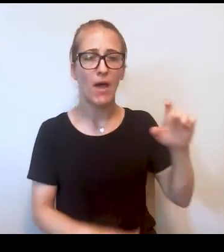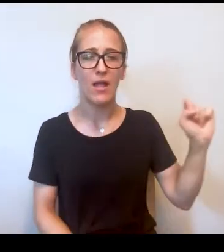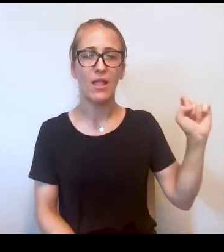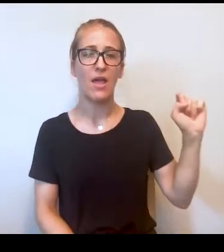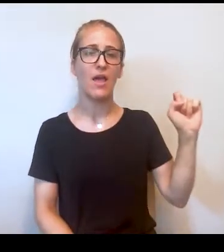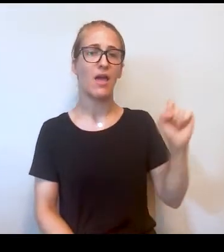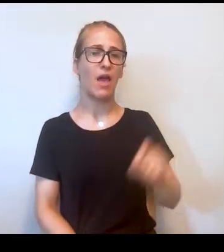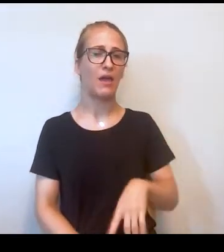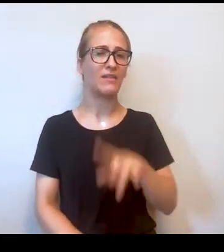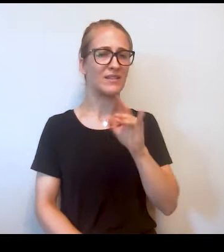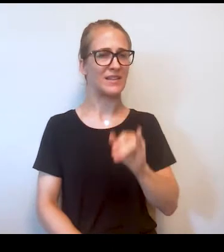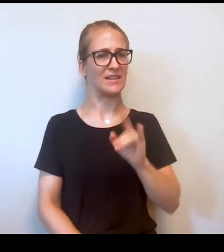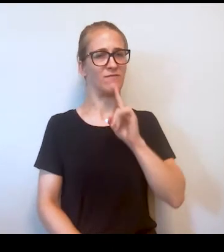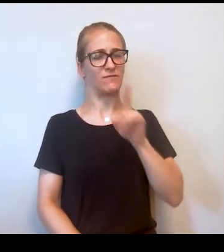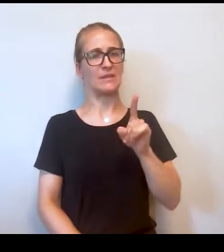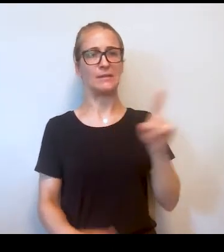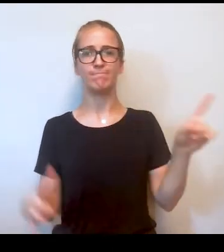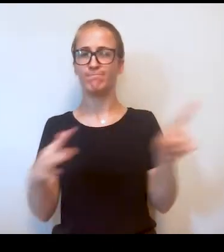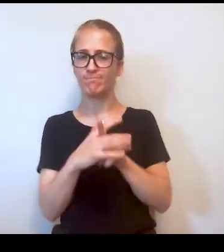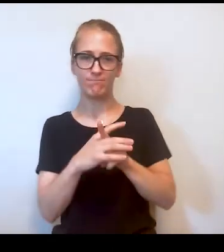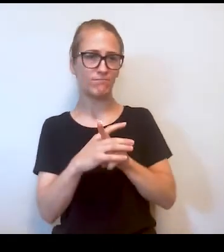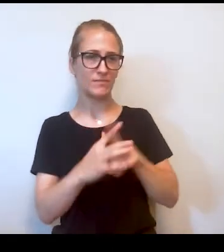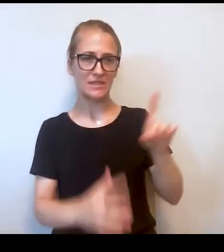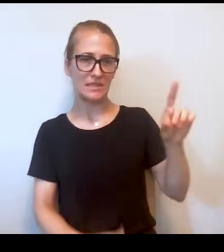has been the marker for these disabilities,